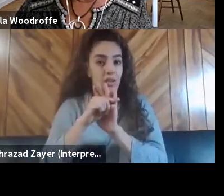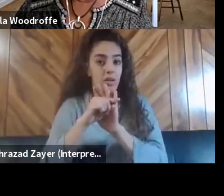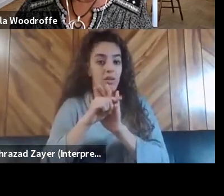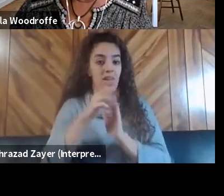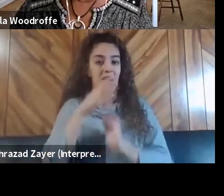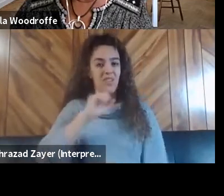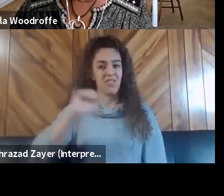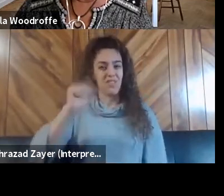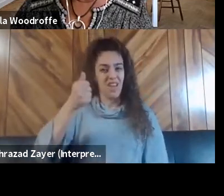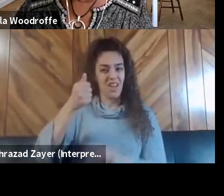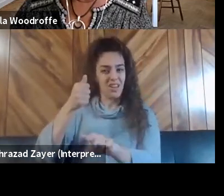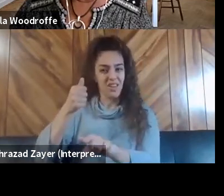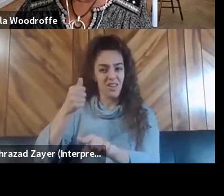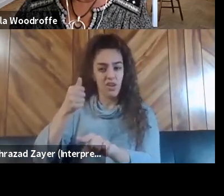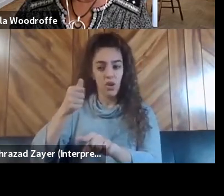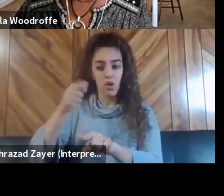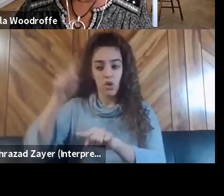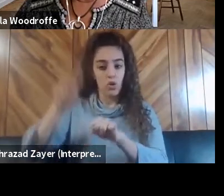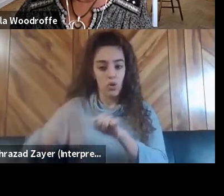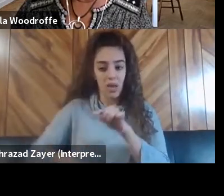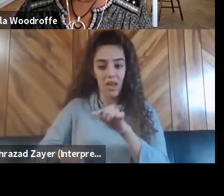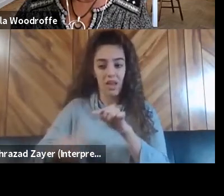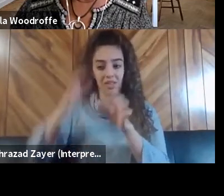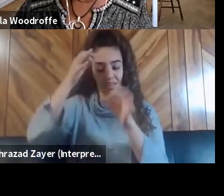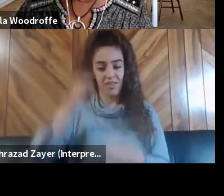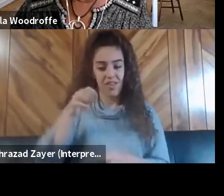not be ready for college at 18. Because you're not equipping